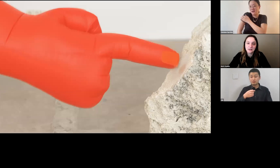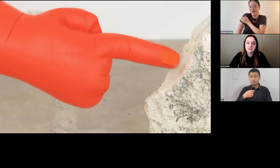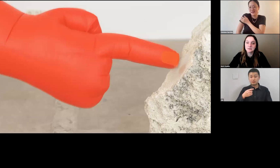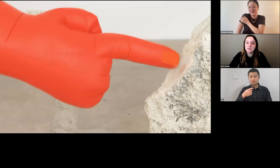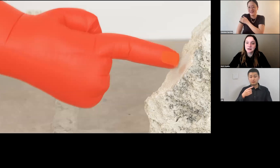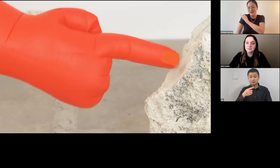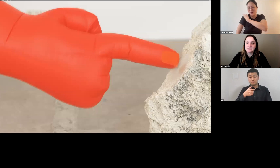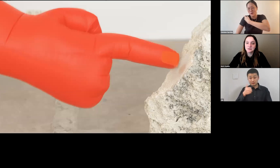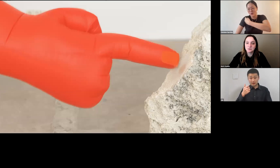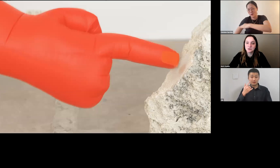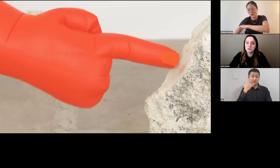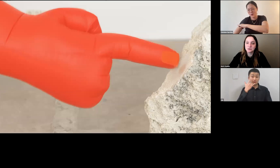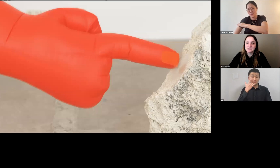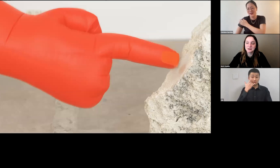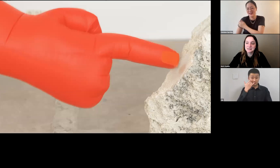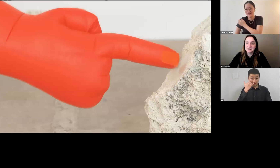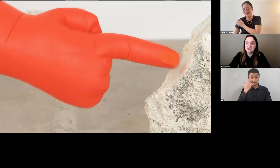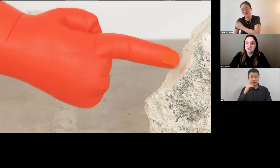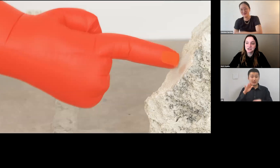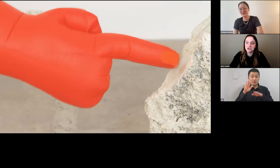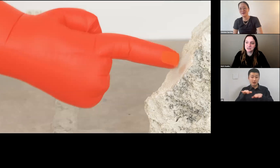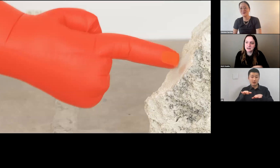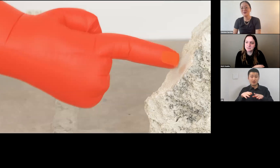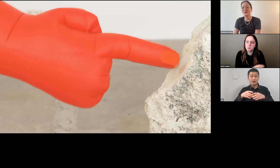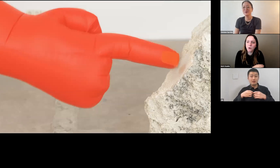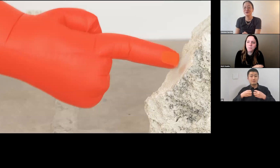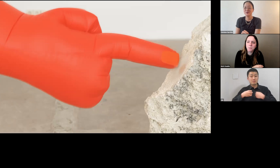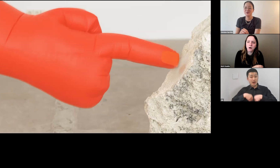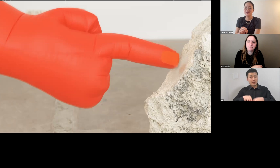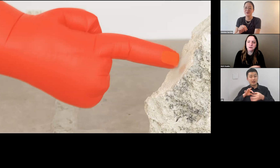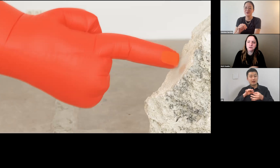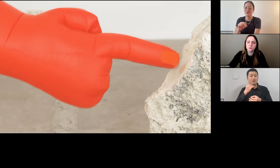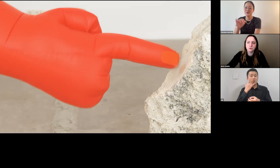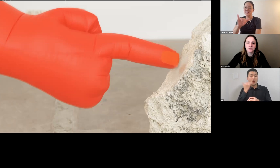Sometimes when she wants my attention, she just taps one part of my shoulder,